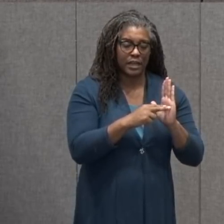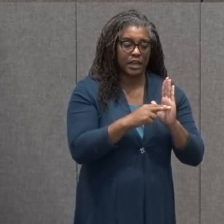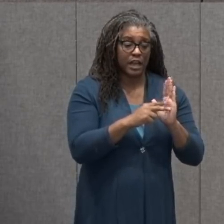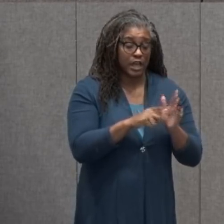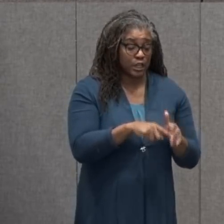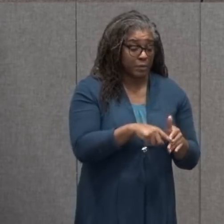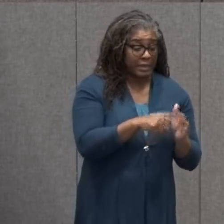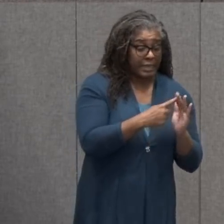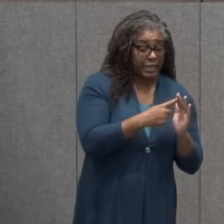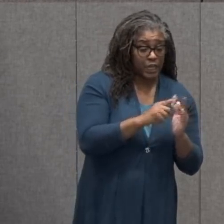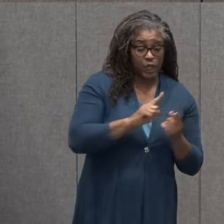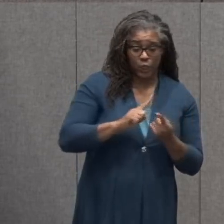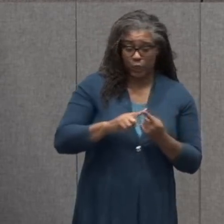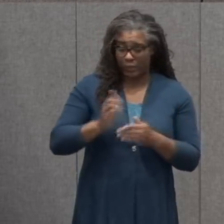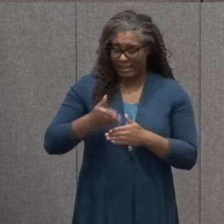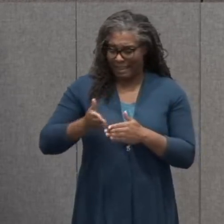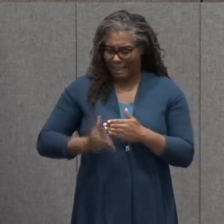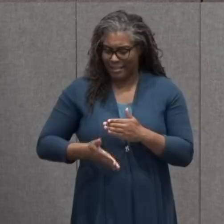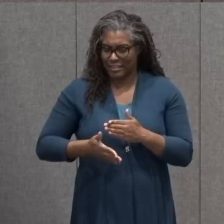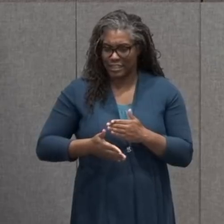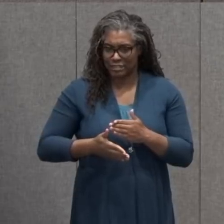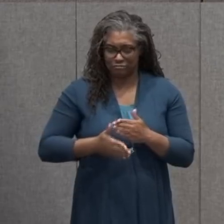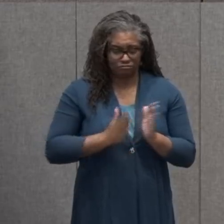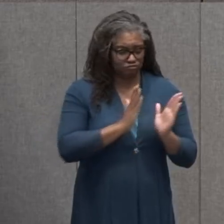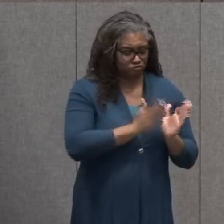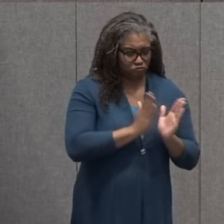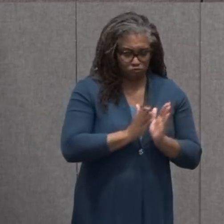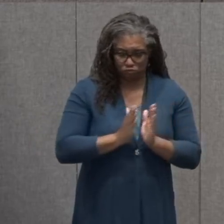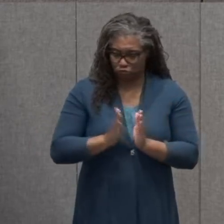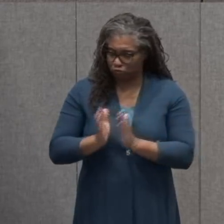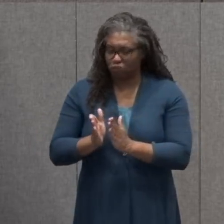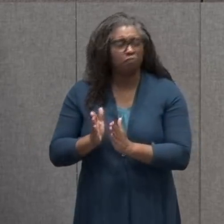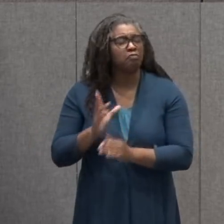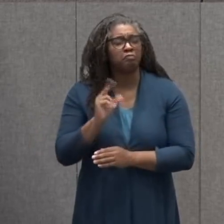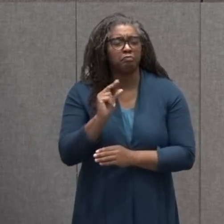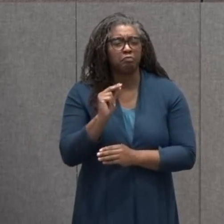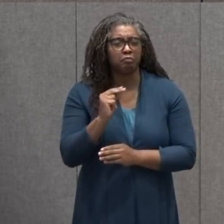I can kind of look through, and pick something